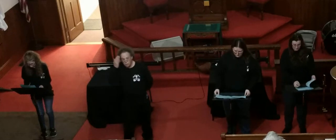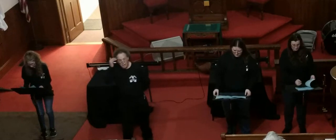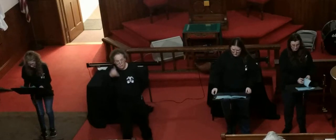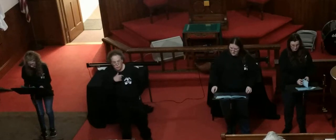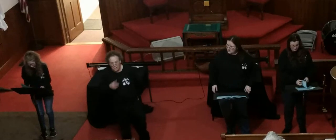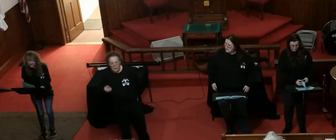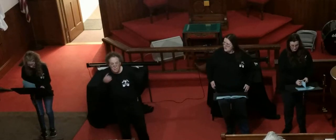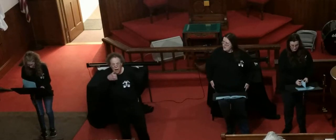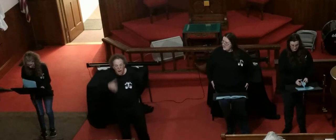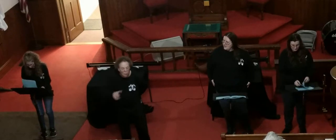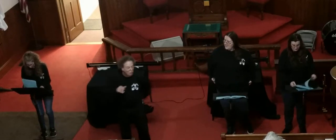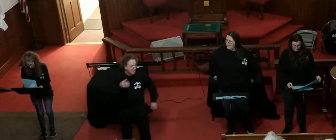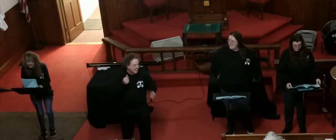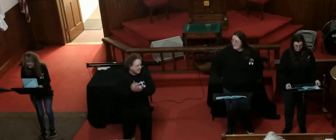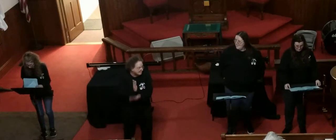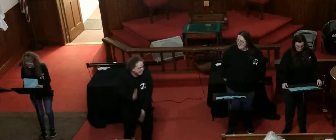I don't know about you, but I'm hot already.